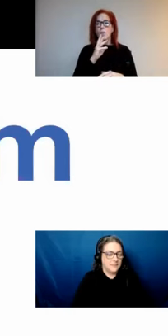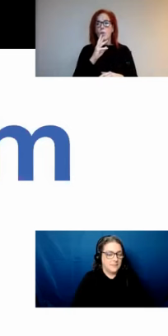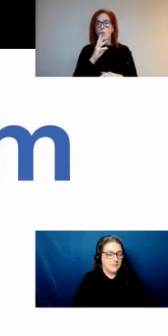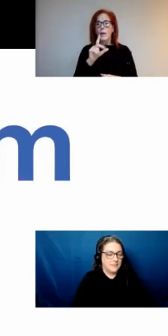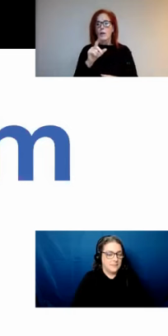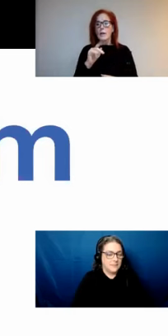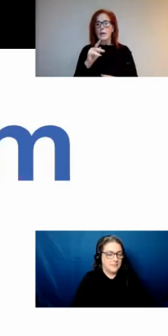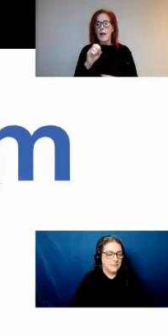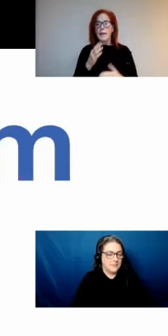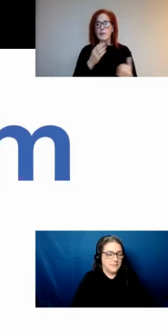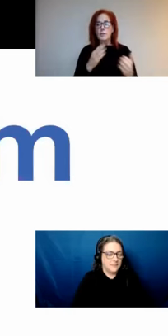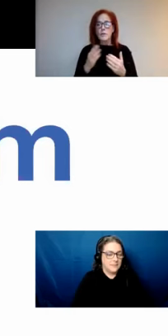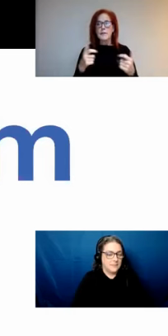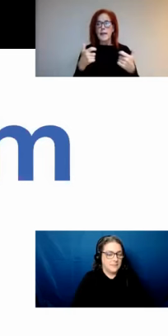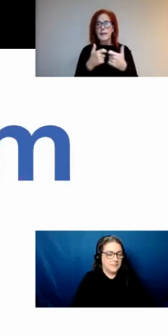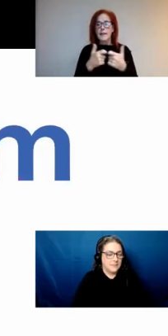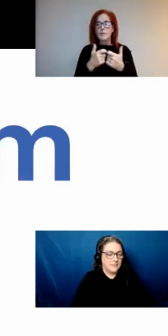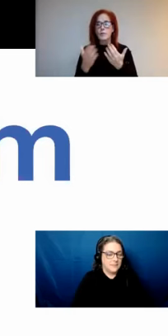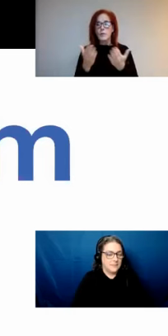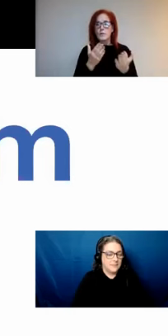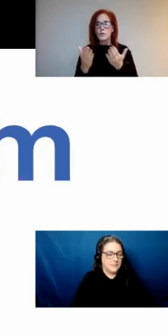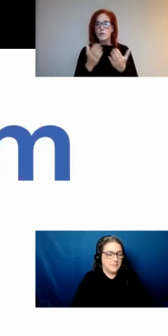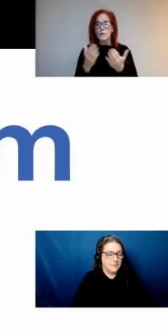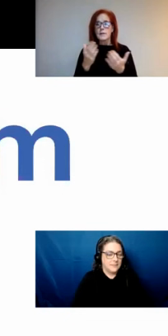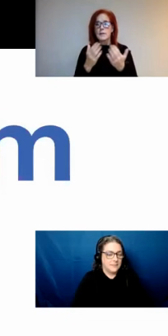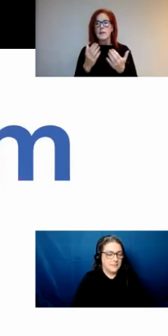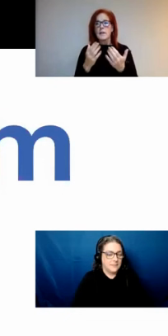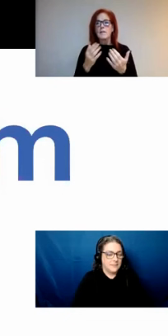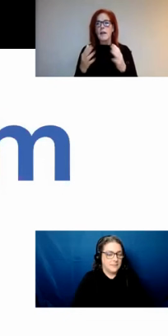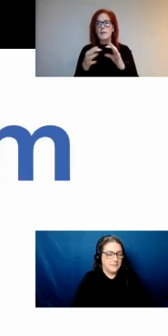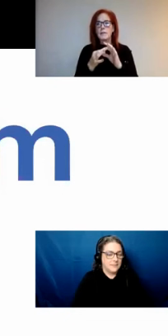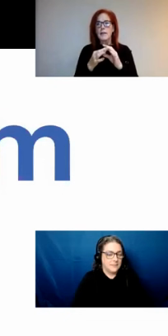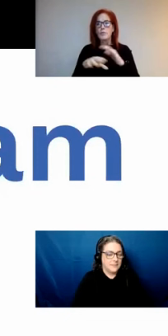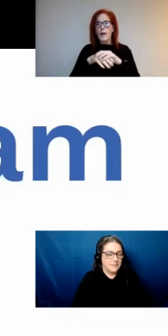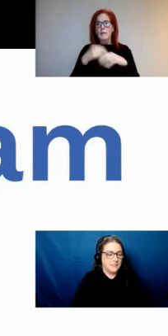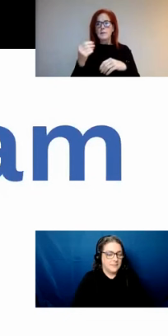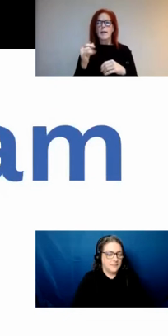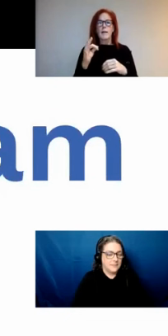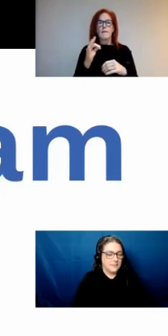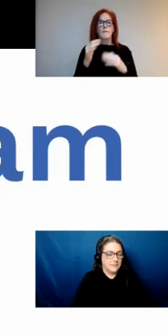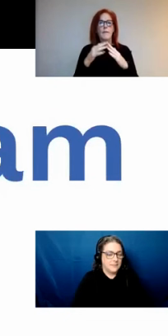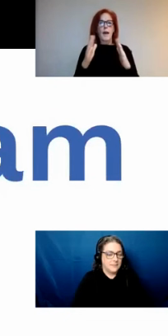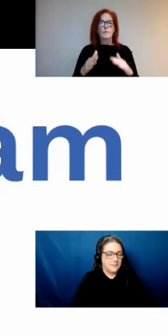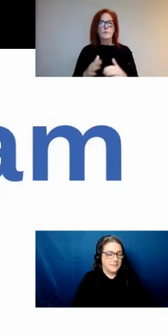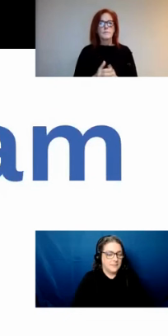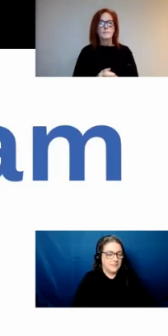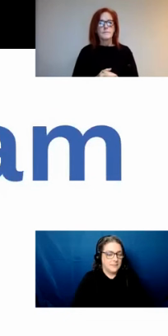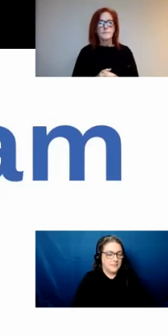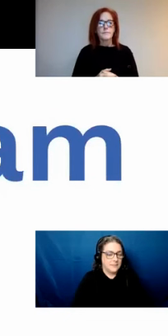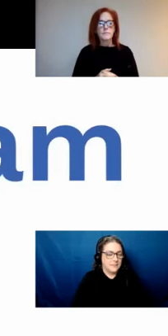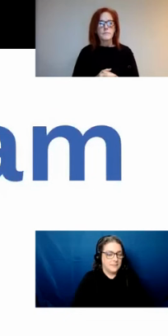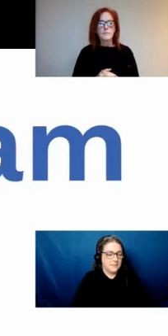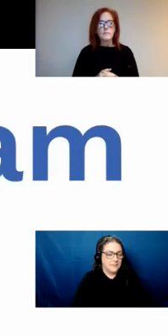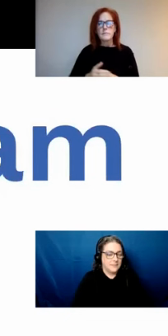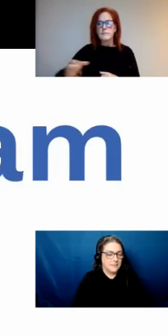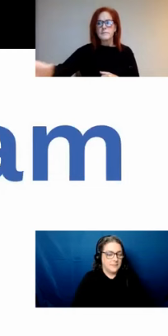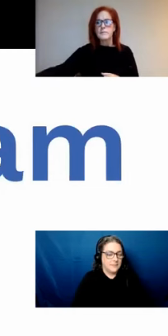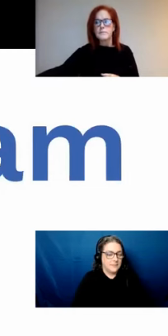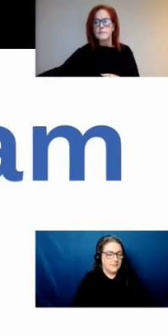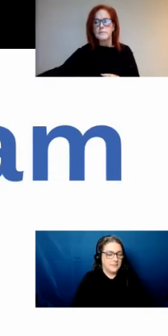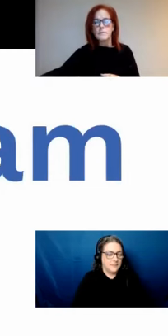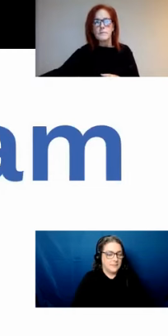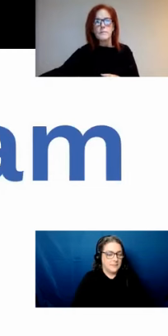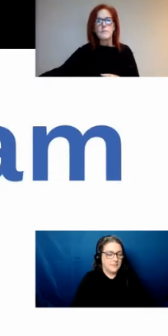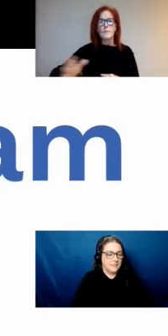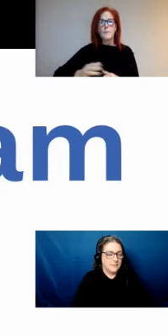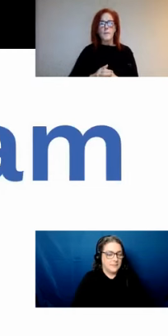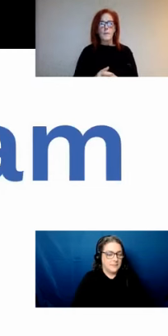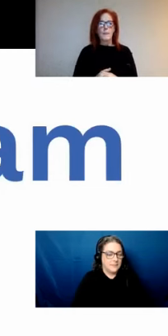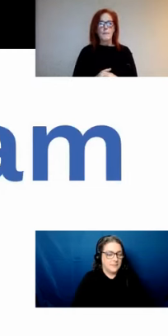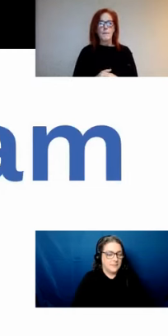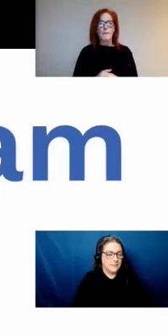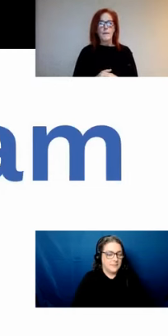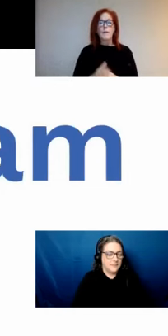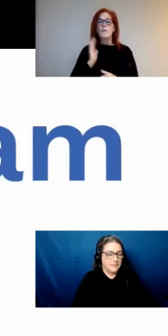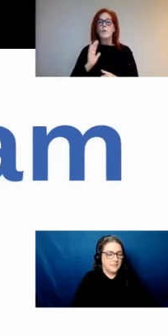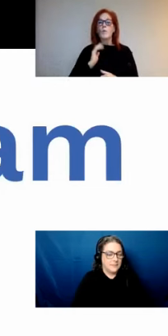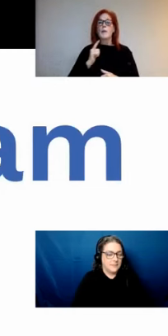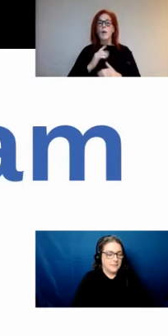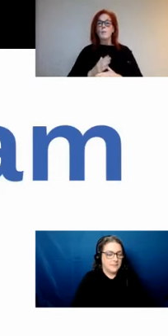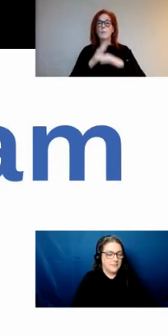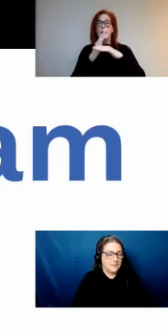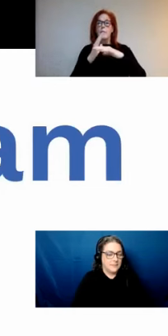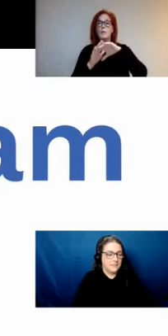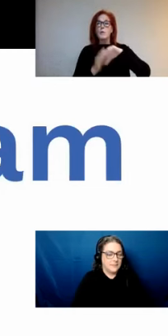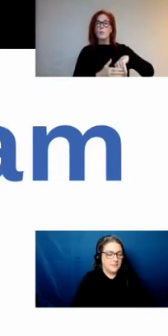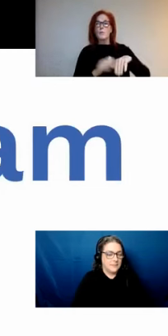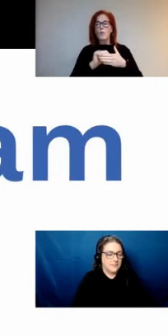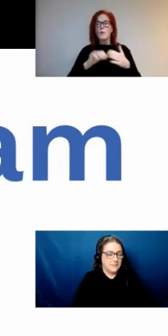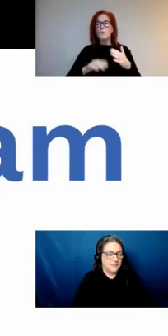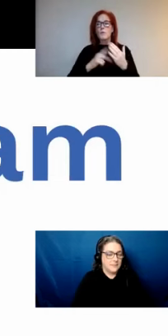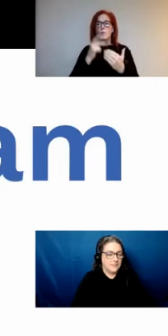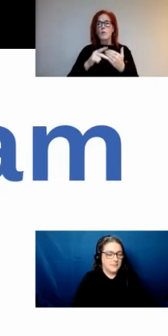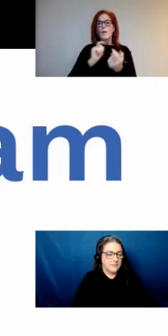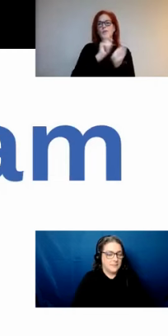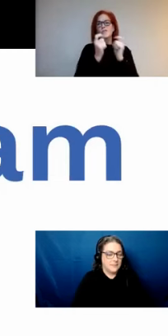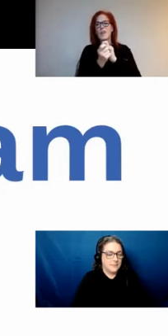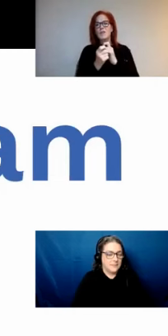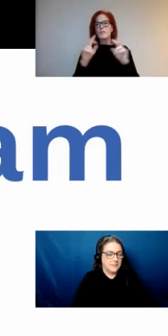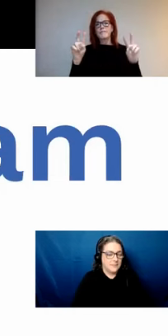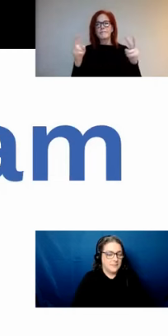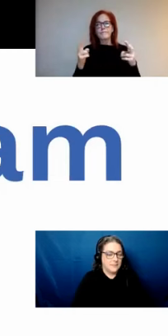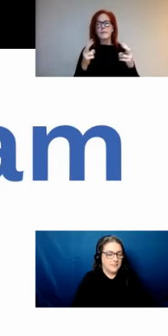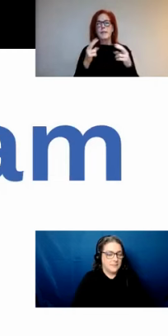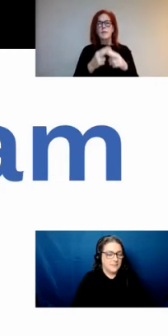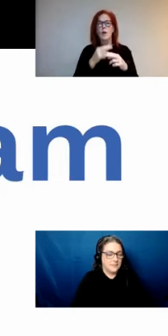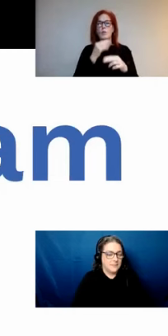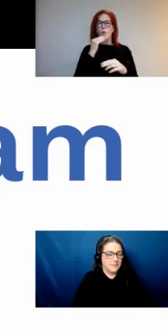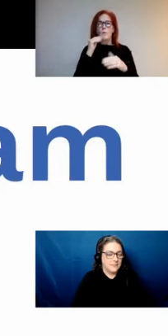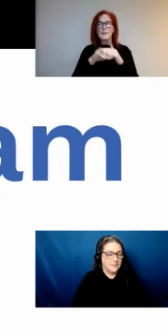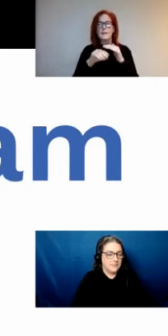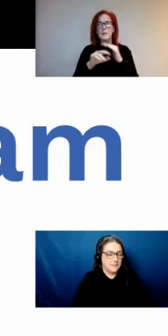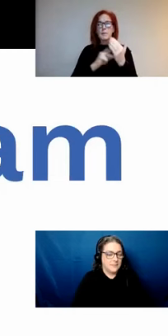It is for homeowners living east of 72nd Street that are moderate to low income. We plan to do -- the goal is to do 11 units for 2022 budget. A lot of the things that we do for that can be either on the house itself or property itself. So it can be things like repairing roofs, fixing porches and decks, improving entryway doors, replacing them if their in bad shape. Replacing windows and siding. Also some Foundation work and concrete work like driveways and sidewalks can be done as l